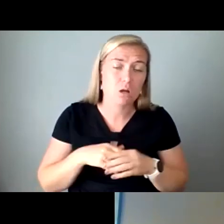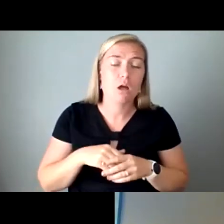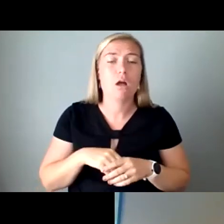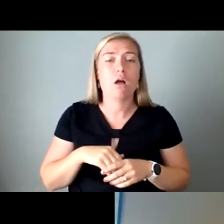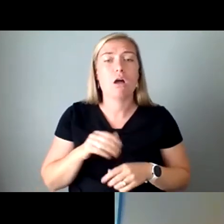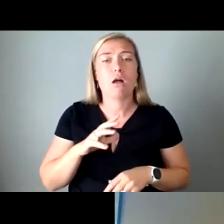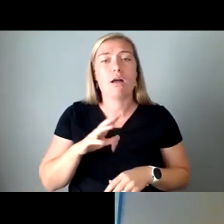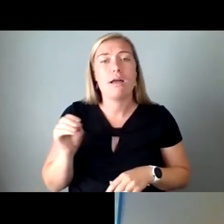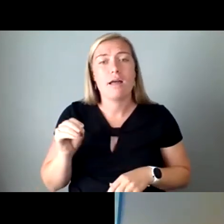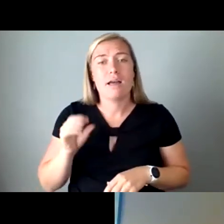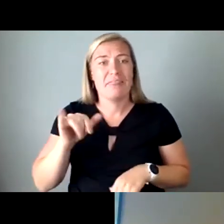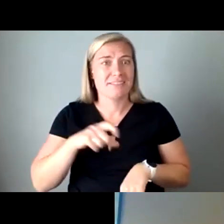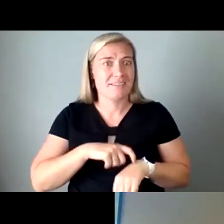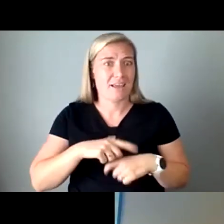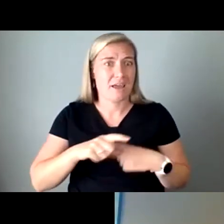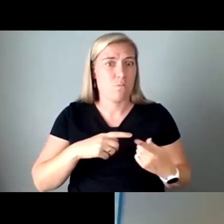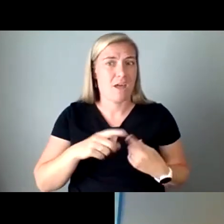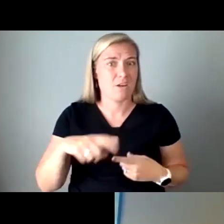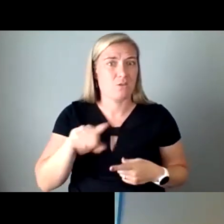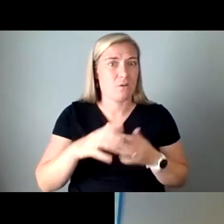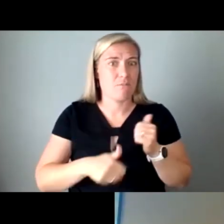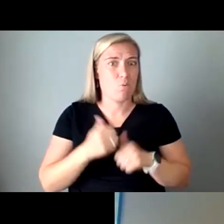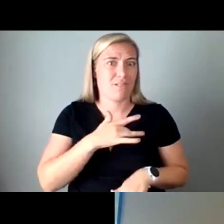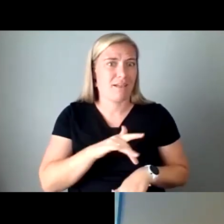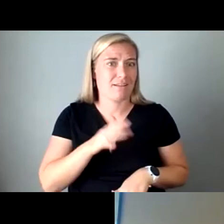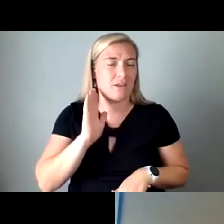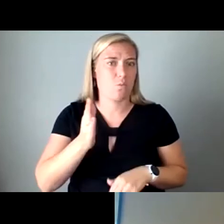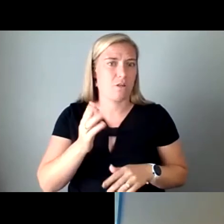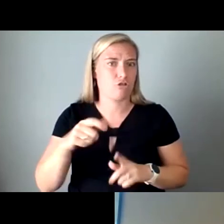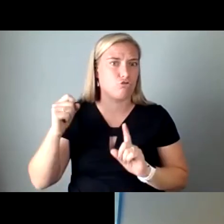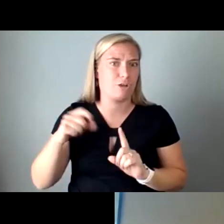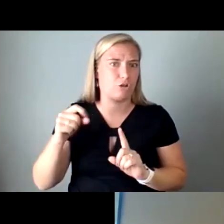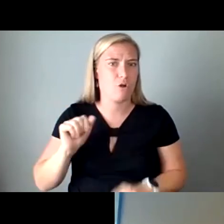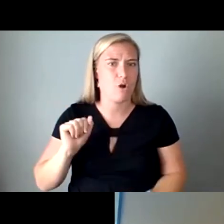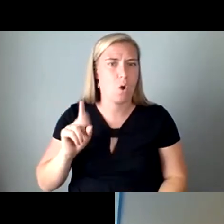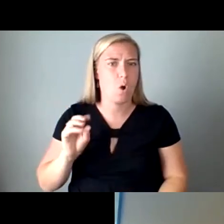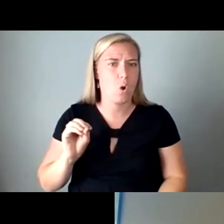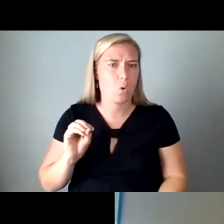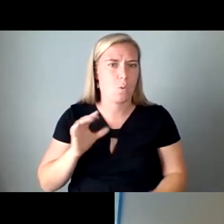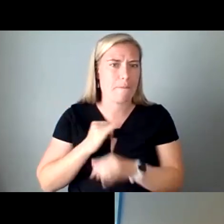the time when you're most likely to trigger an autoimmune response. So we don't expect to